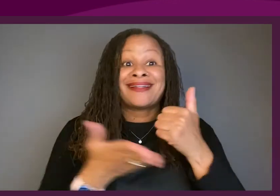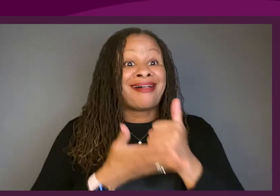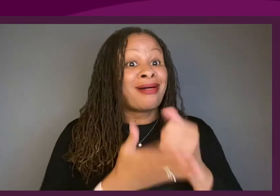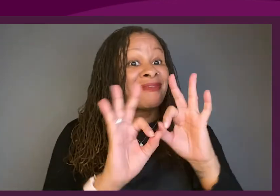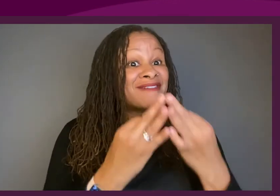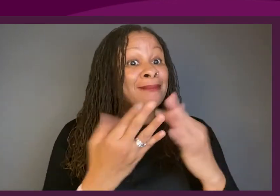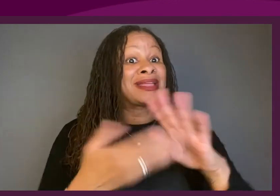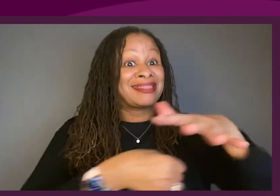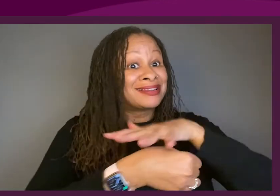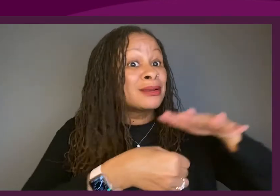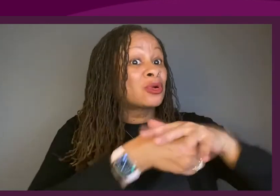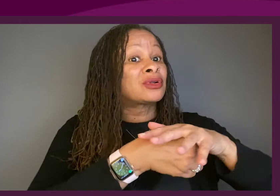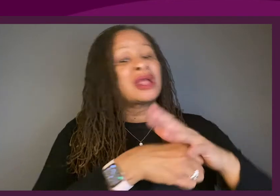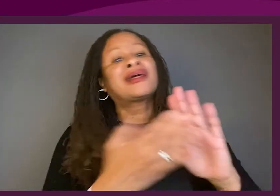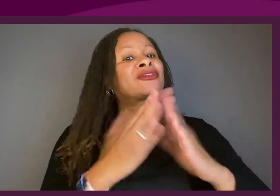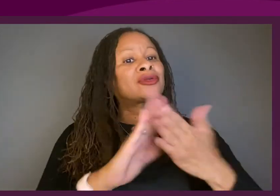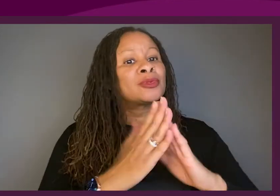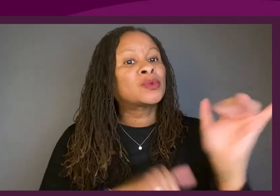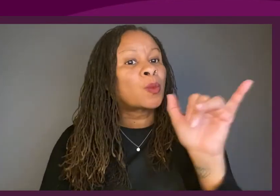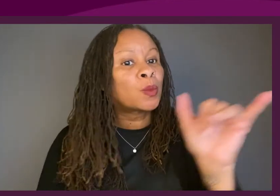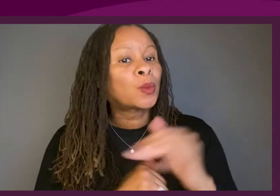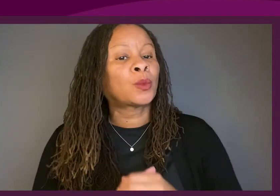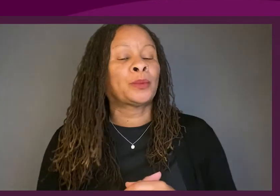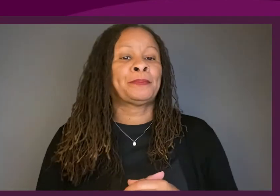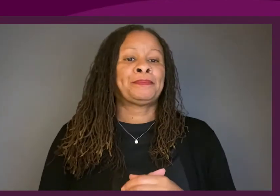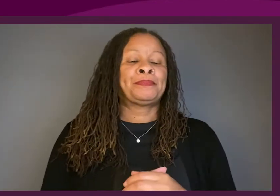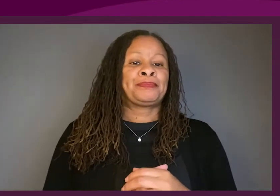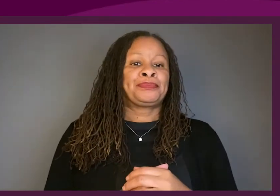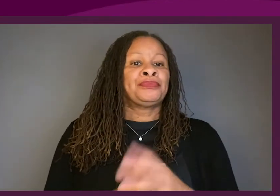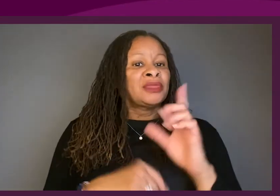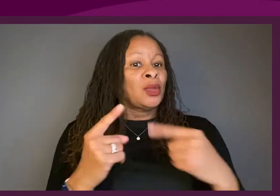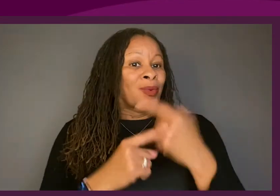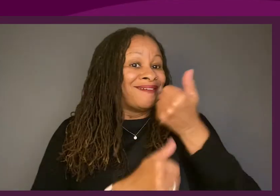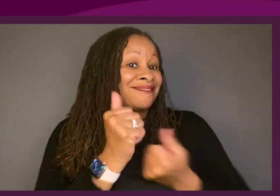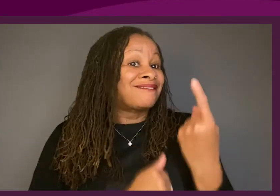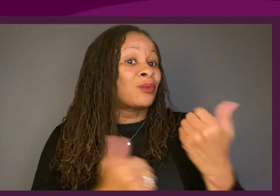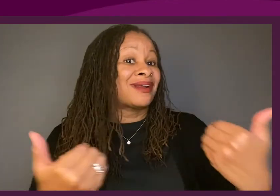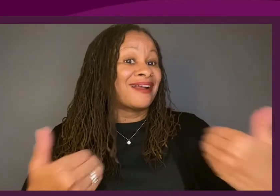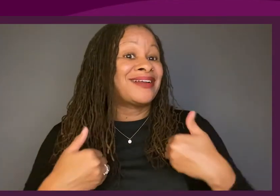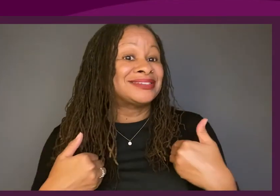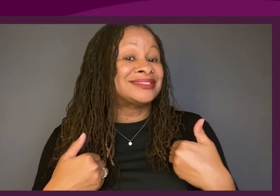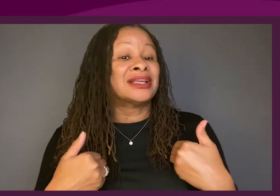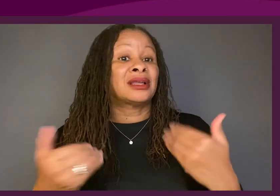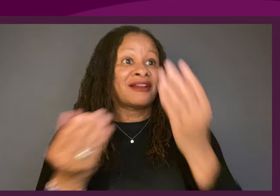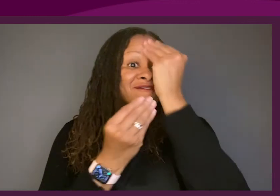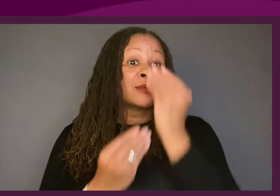When everybody has the information that they need, the whole community benefits from that.